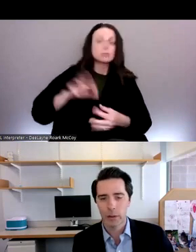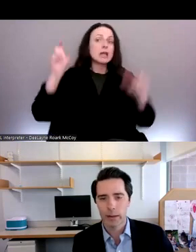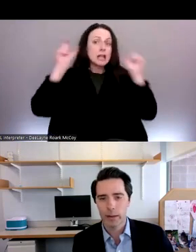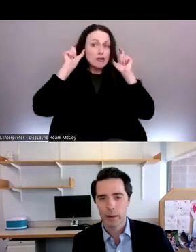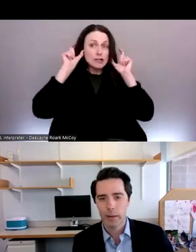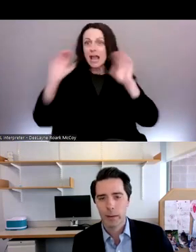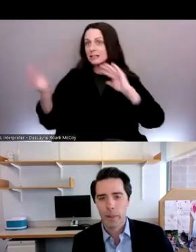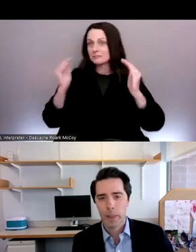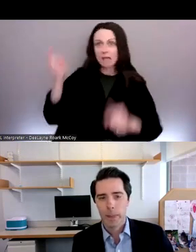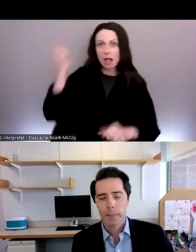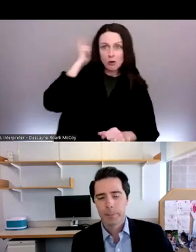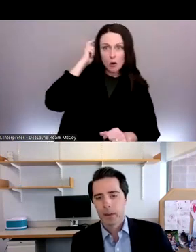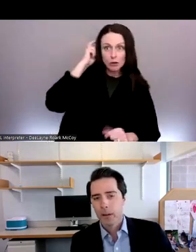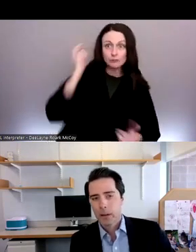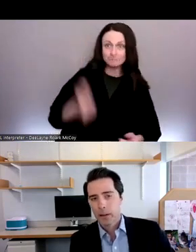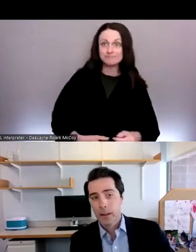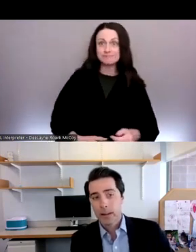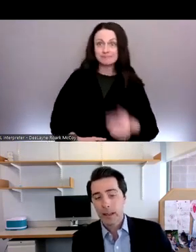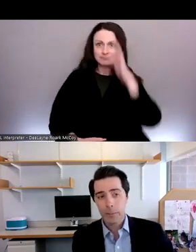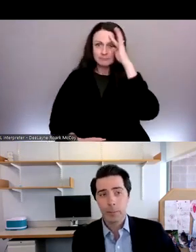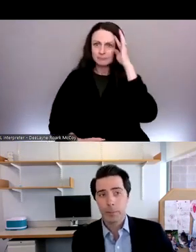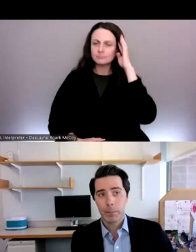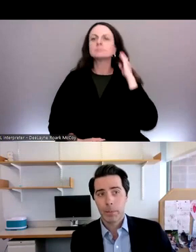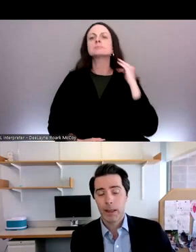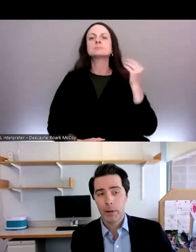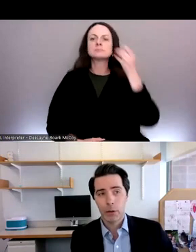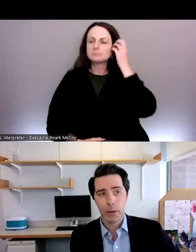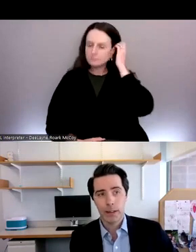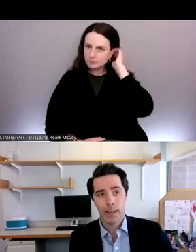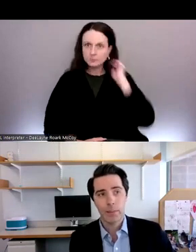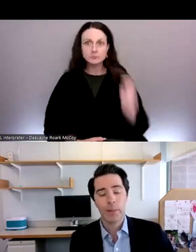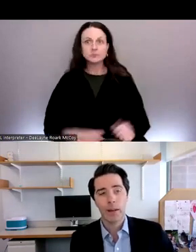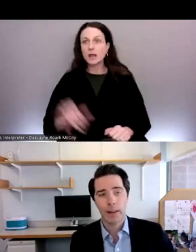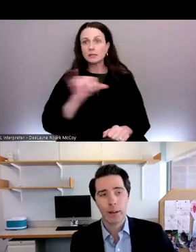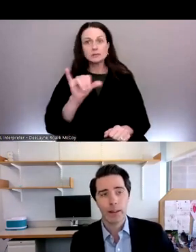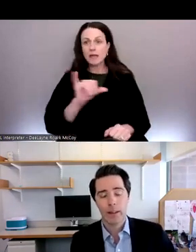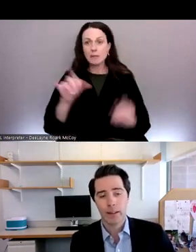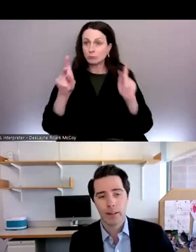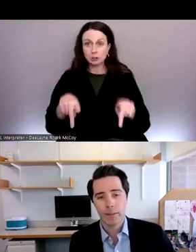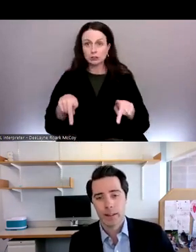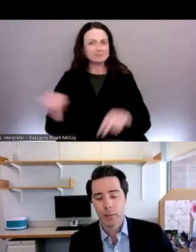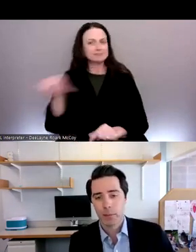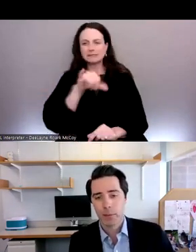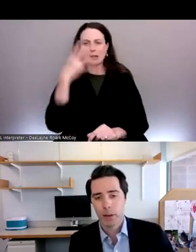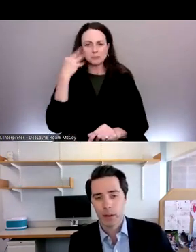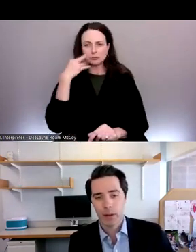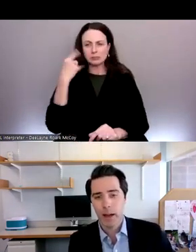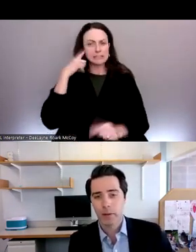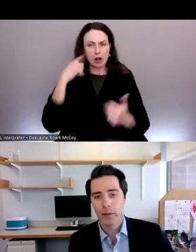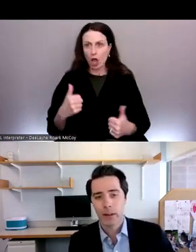implants this same individual with the same